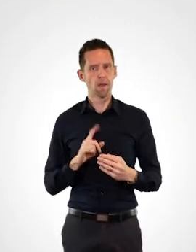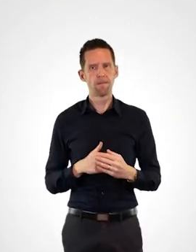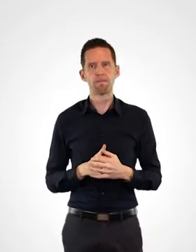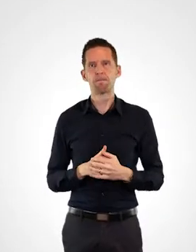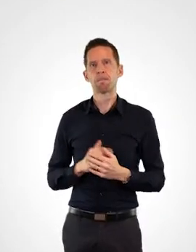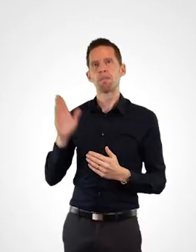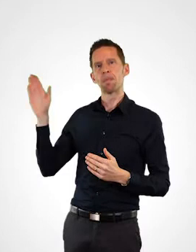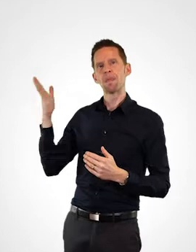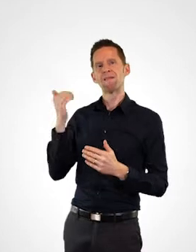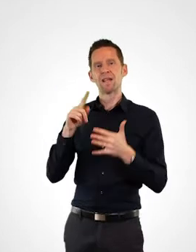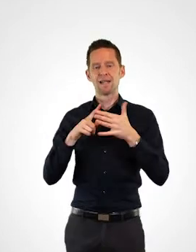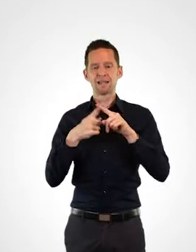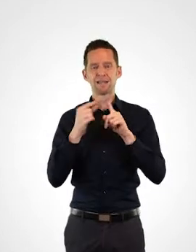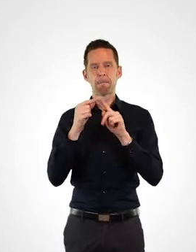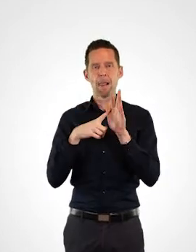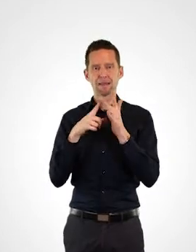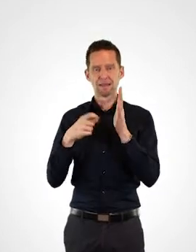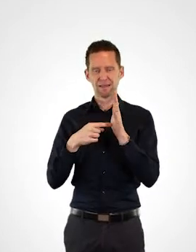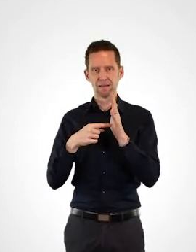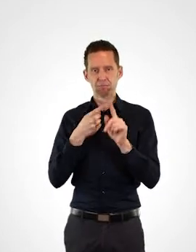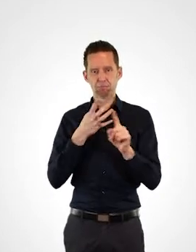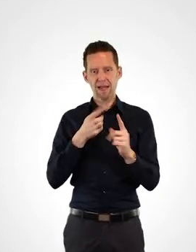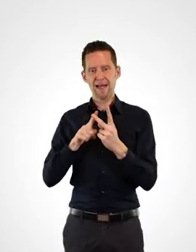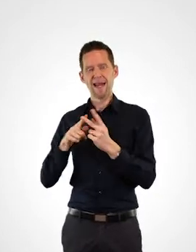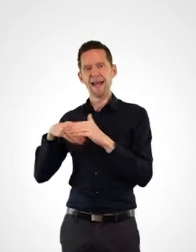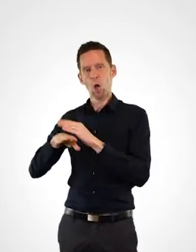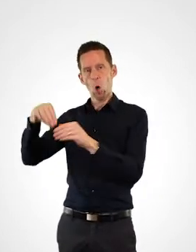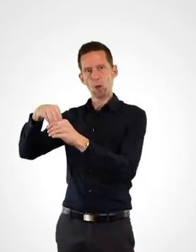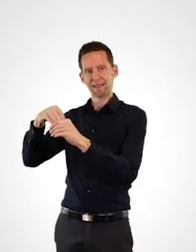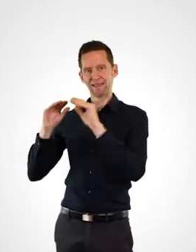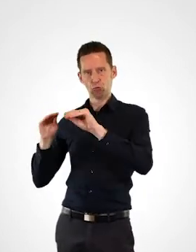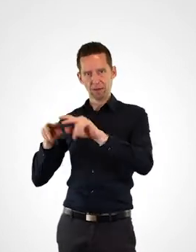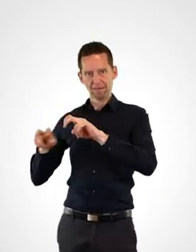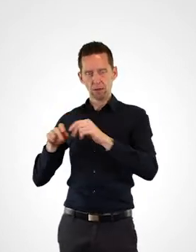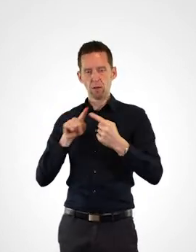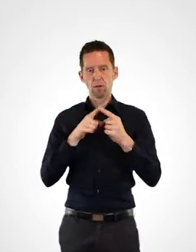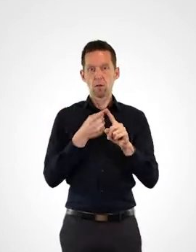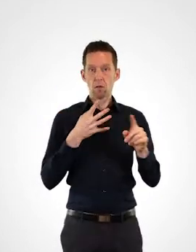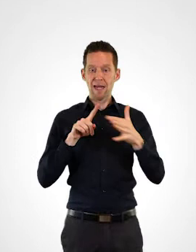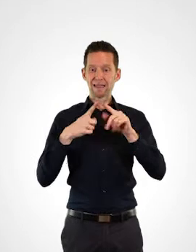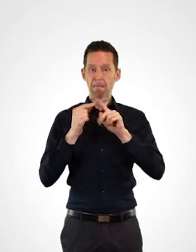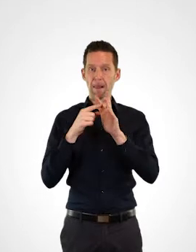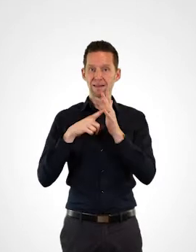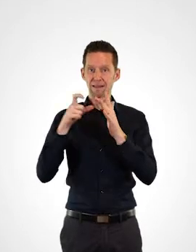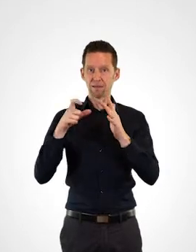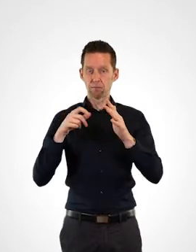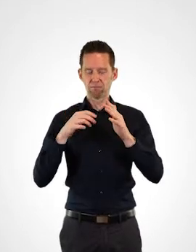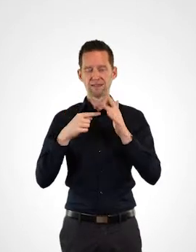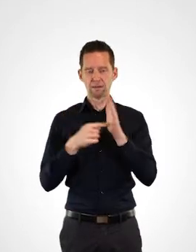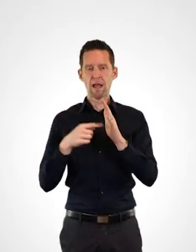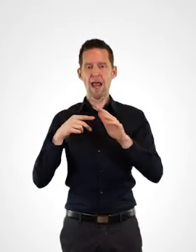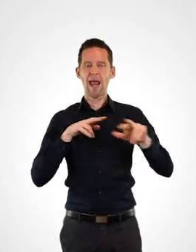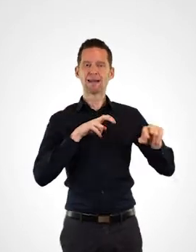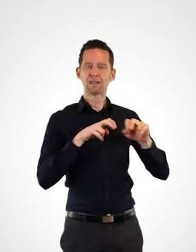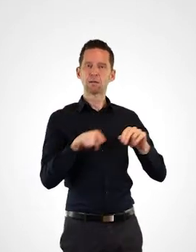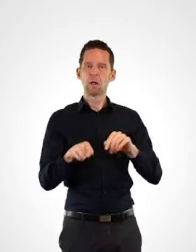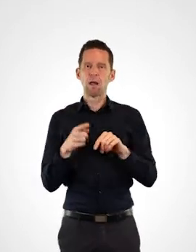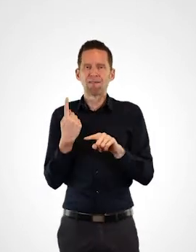We have both explicit and in-context teaching activities, right?